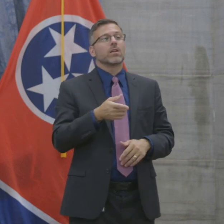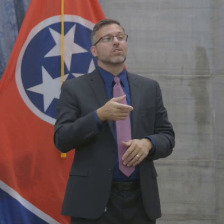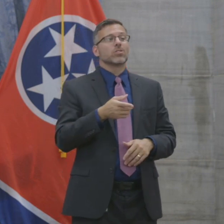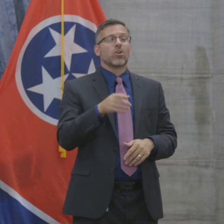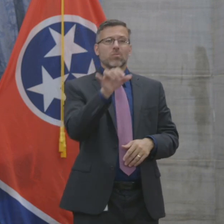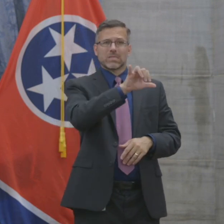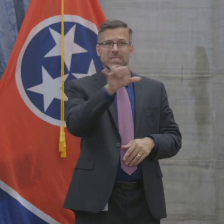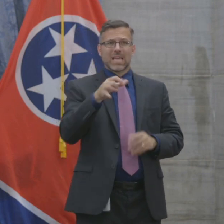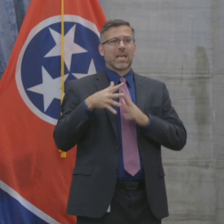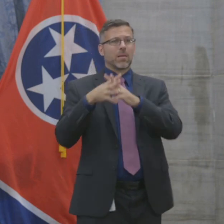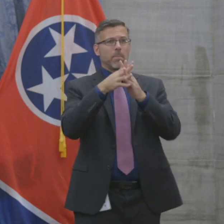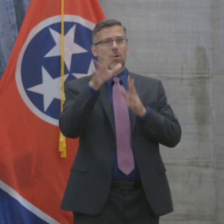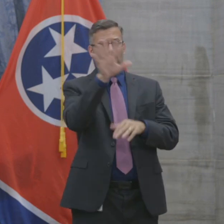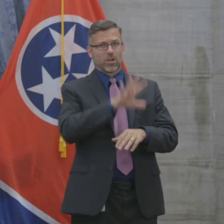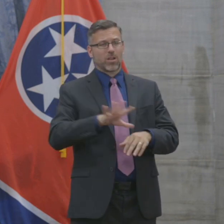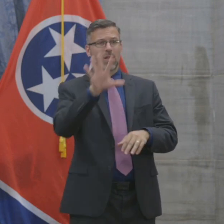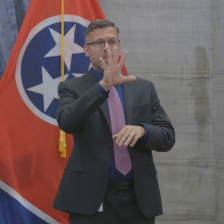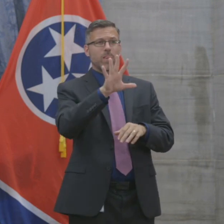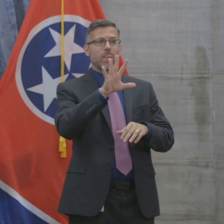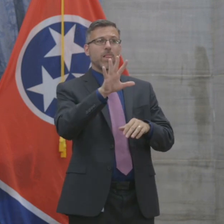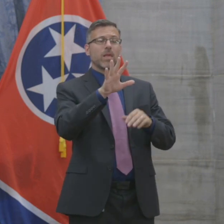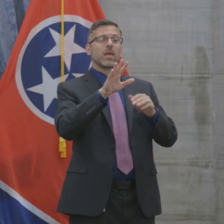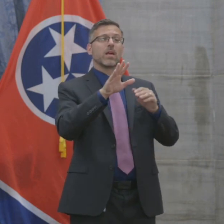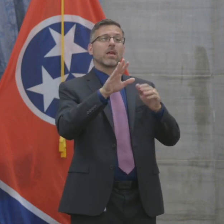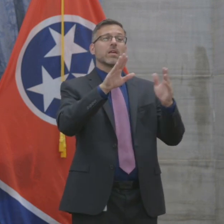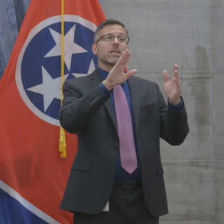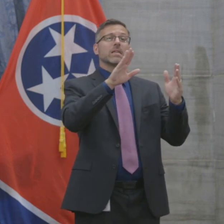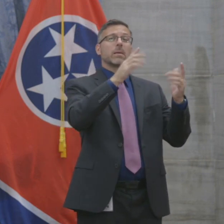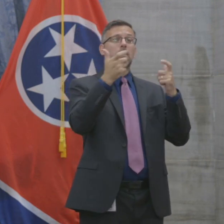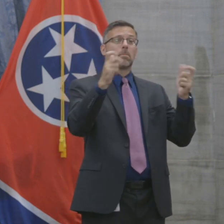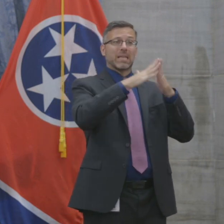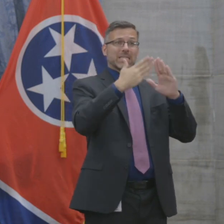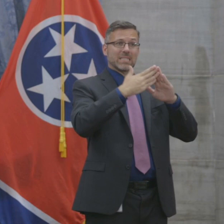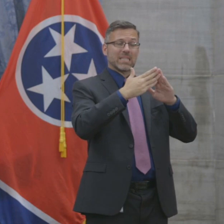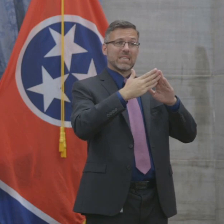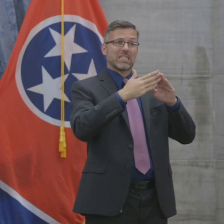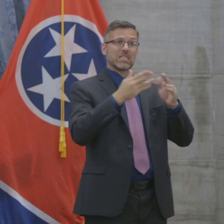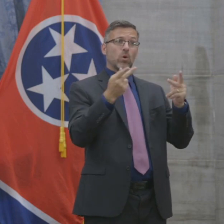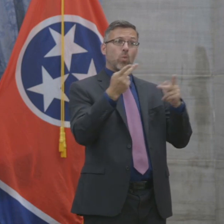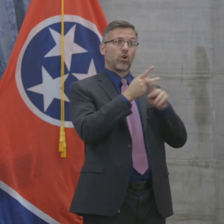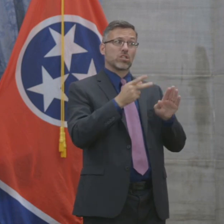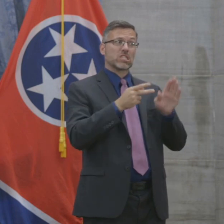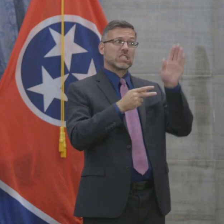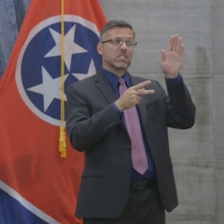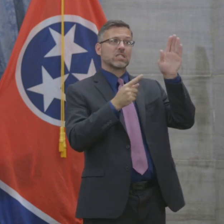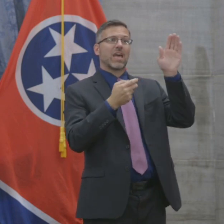responsibility in staying home when they don't have to go out, of keeping their distance, of wearing their face covering, of